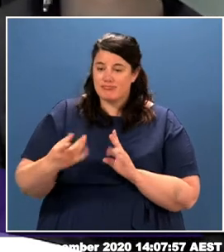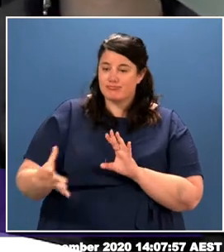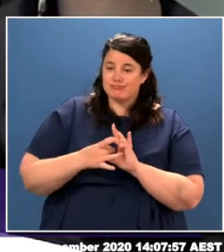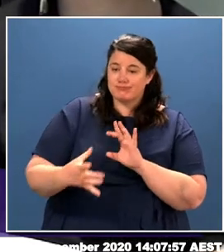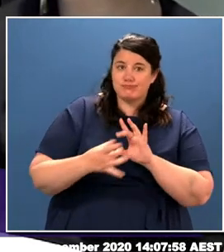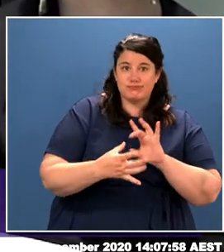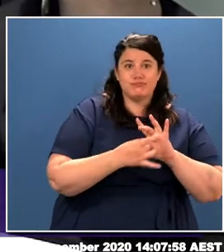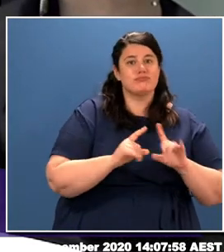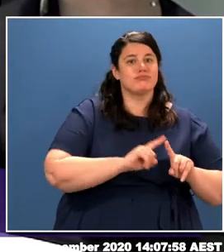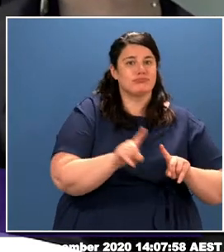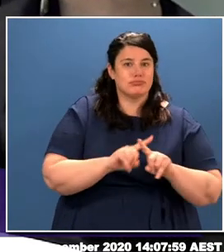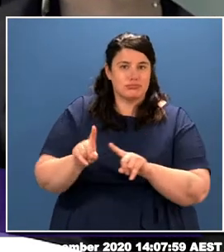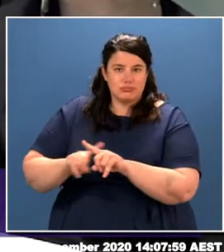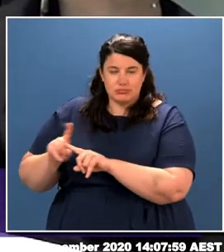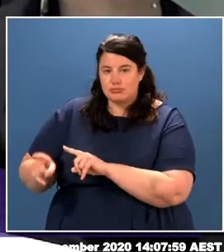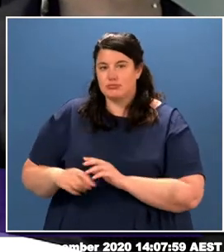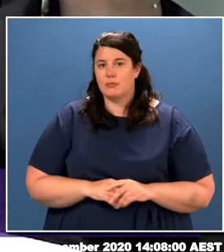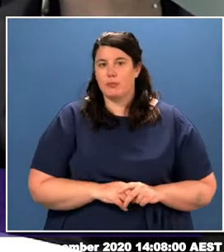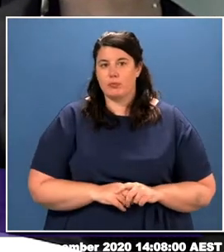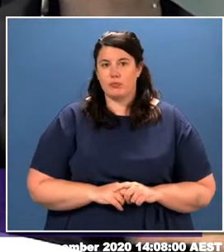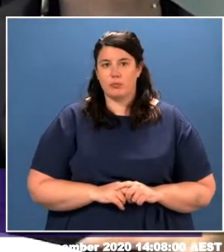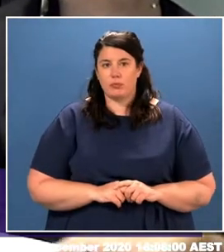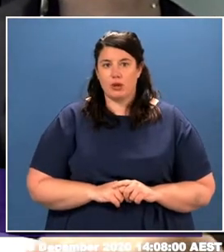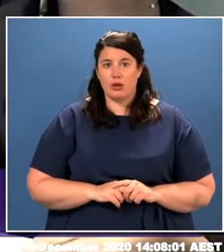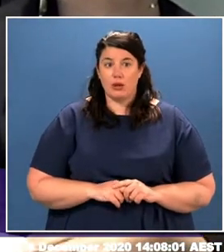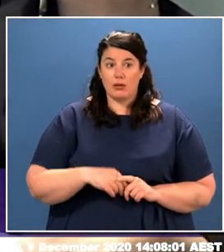individual members, and we recognise that people's genders, bodies,